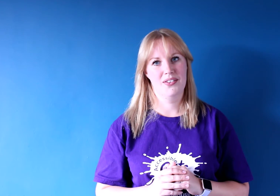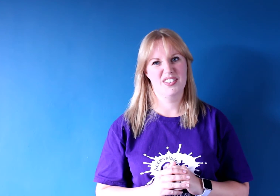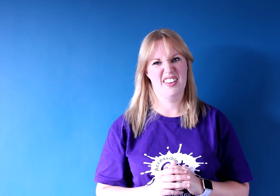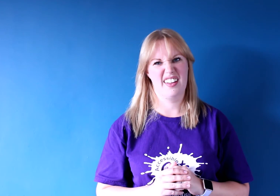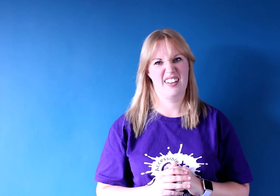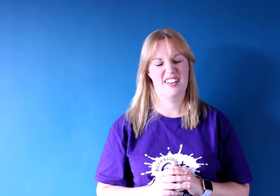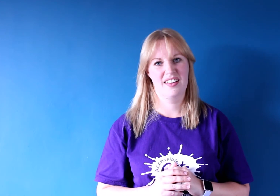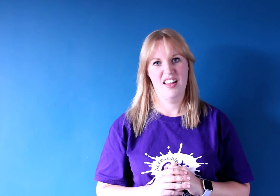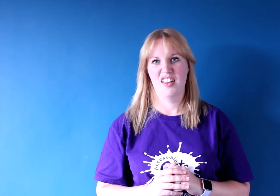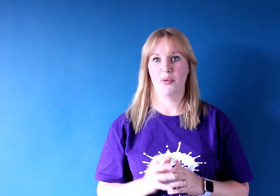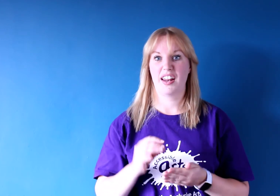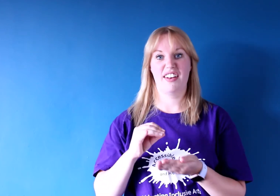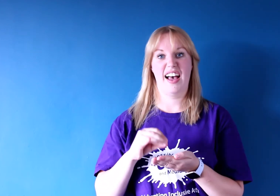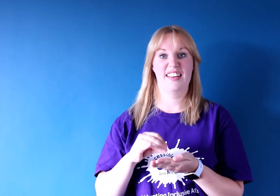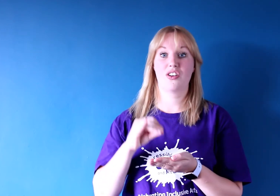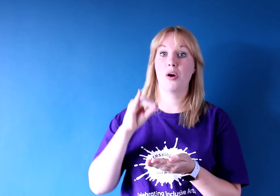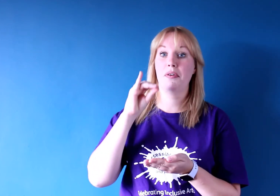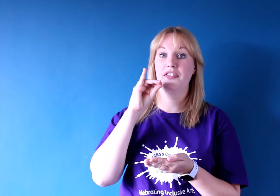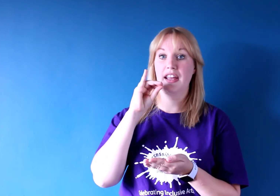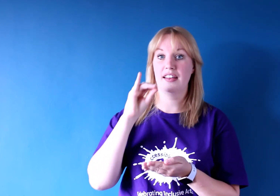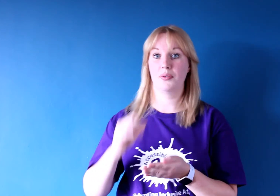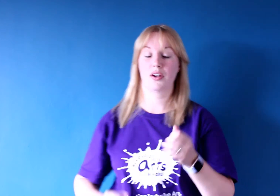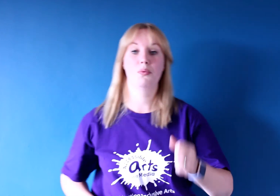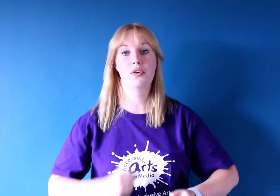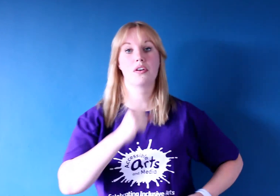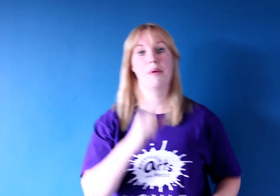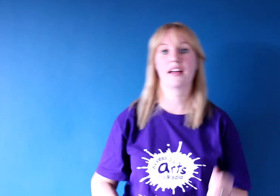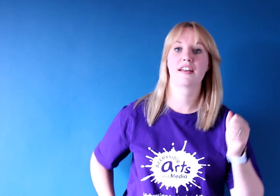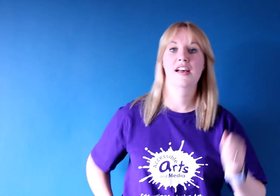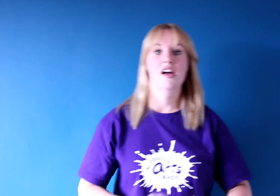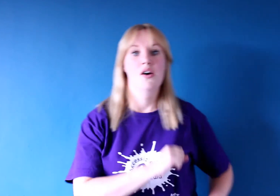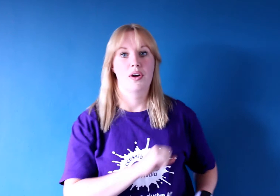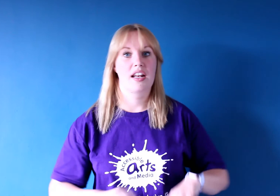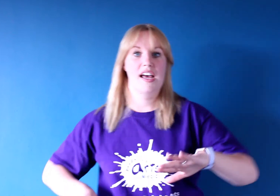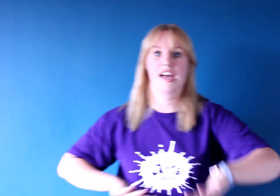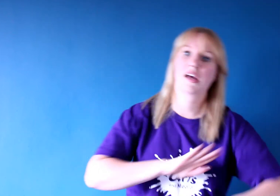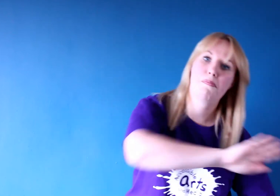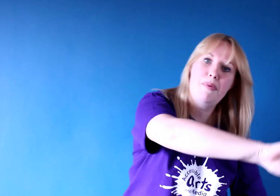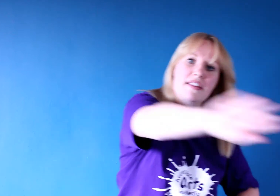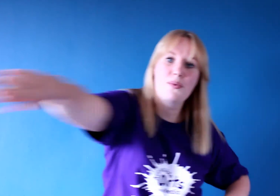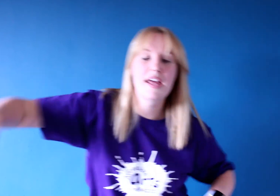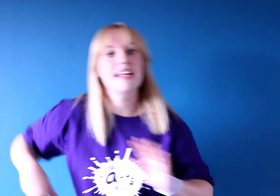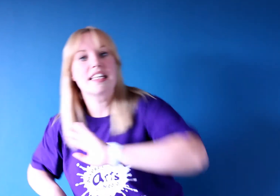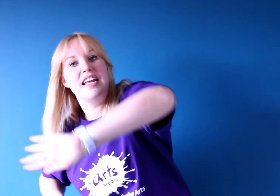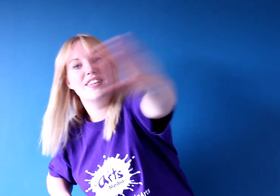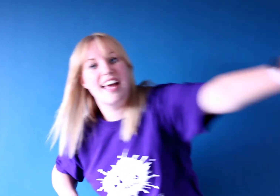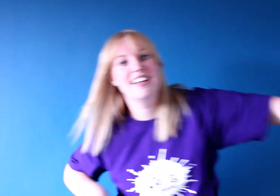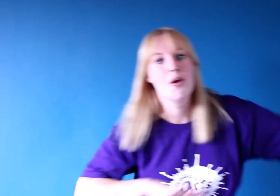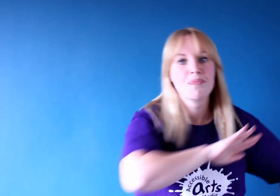what do you think? So we can have a nice cup of tea. So we’re going to walk back, we’re going to bat away these leaves again.